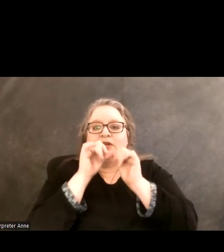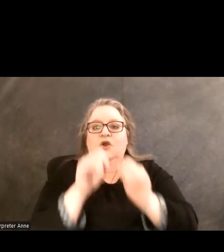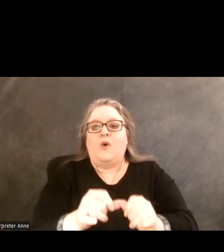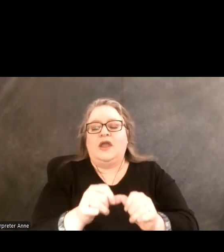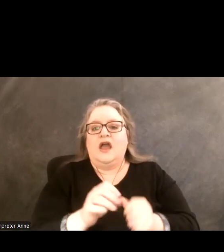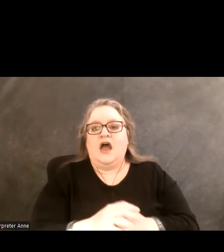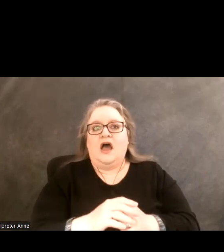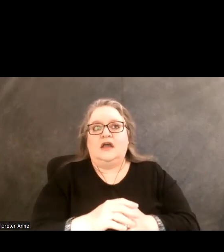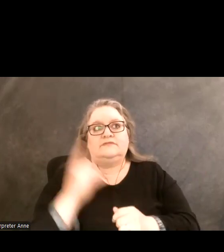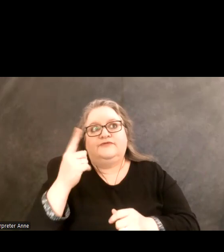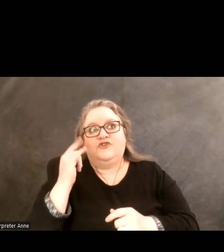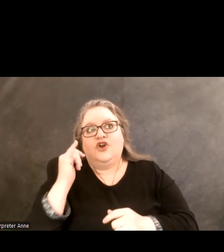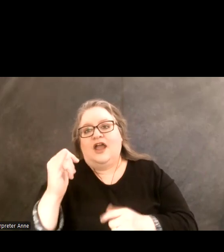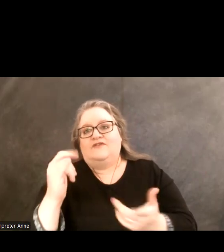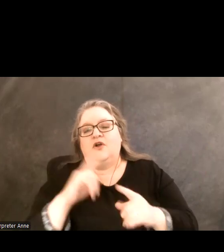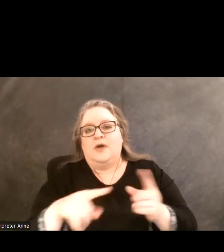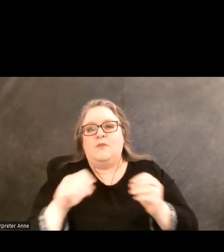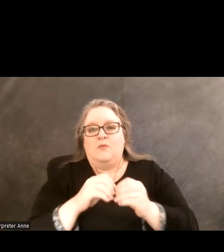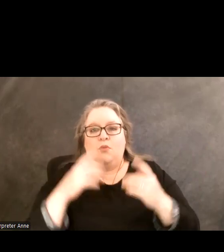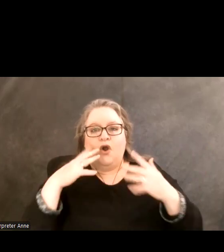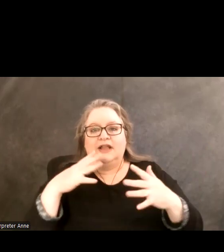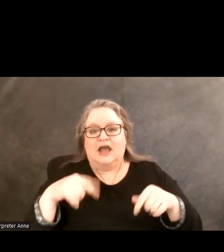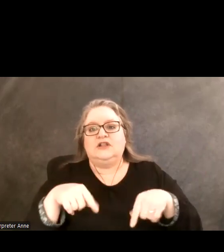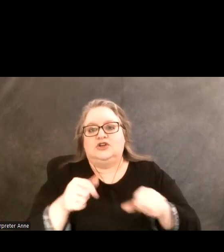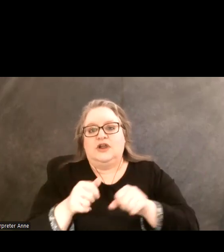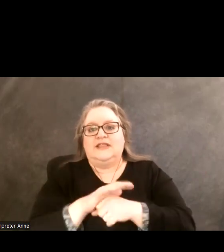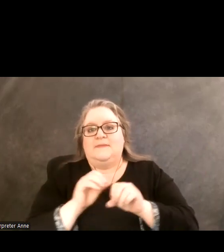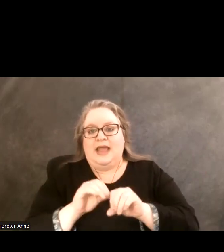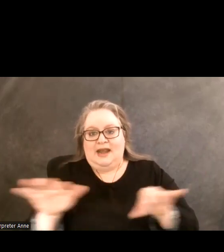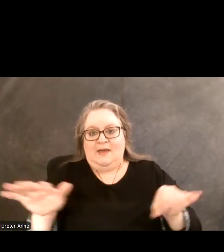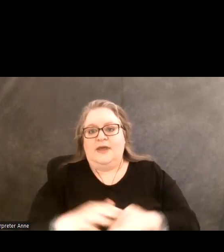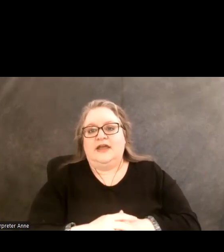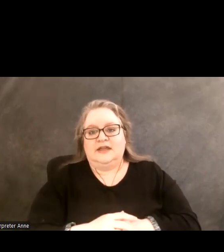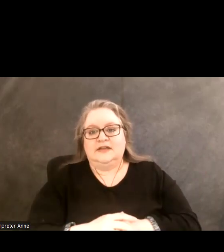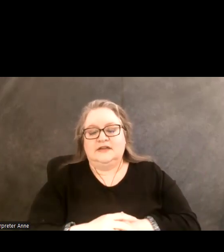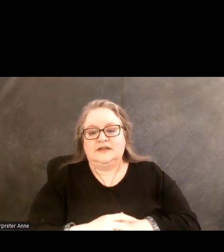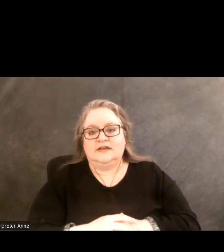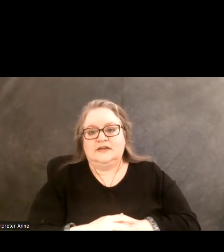forever but more loudly during the pandemic is inclusion for